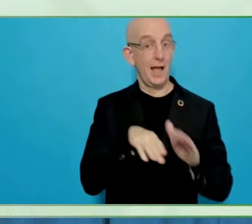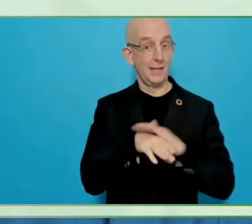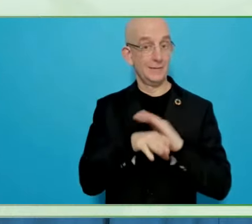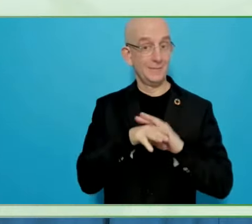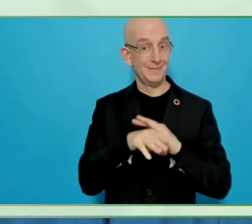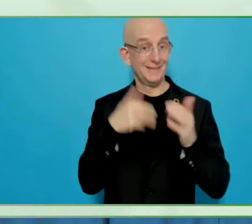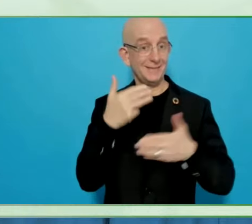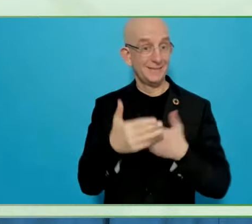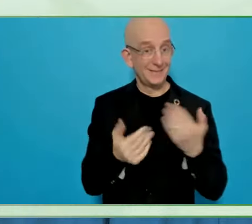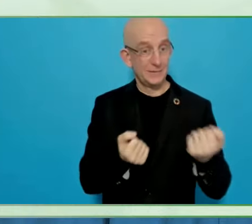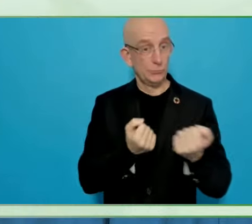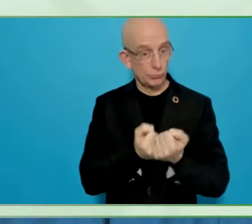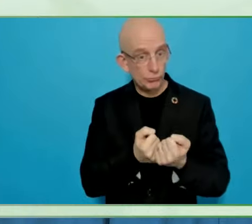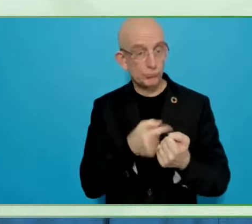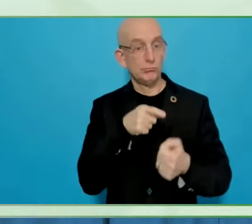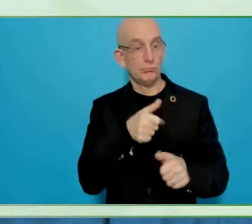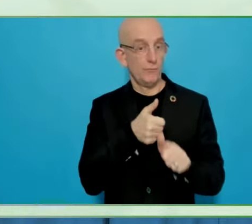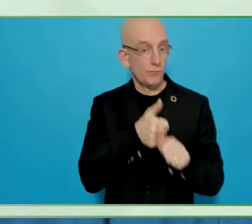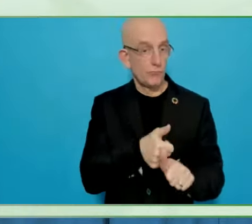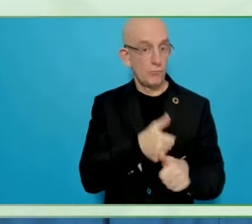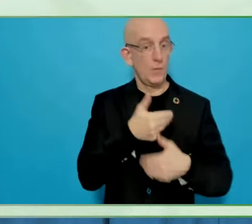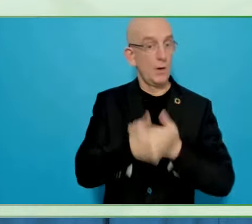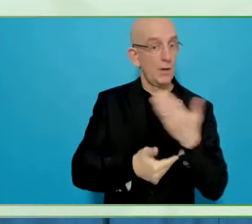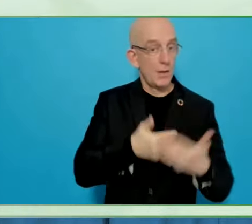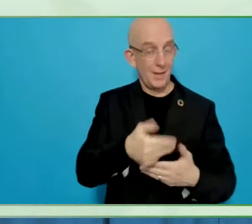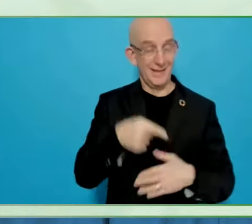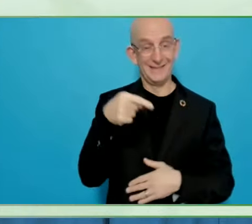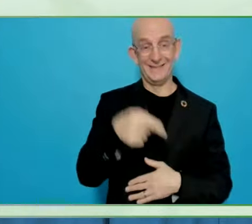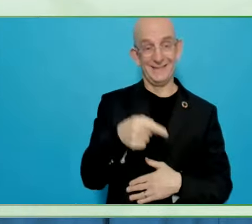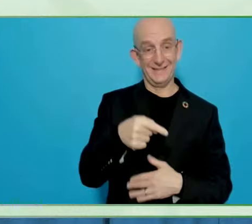And I presented just now the European accessibility, it is a